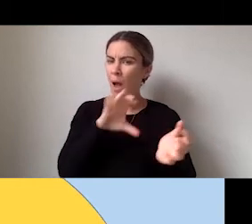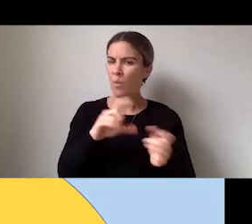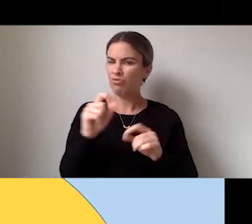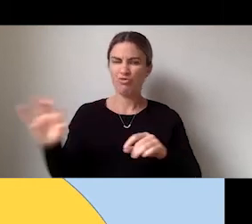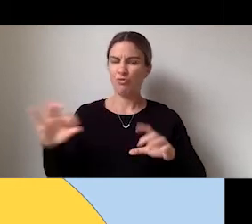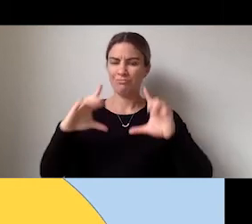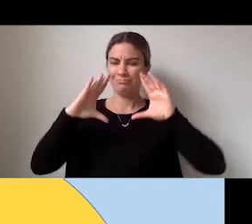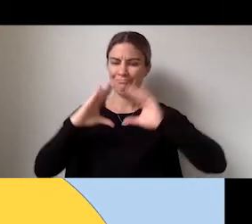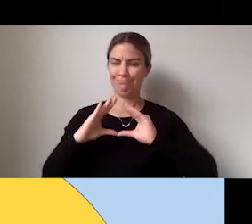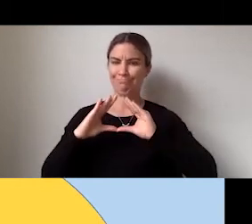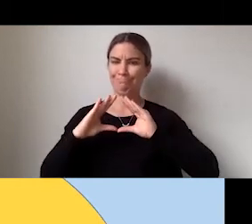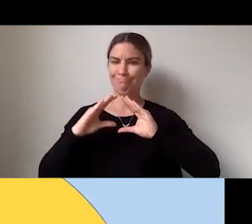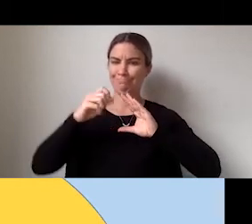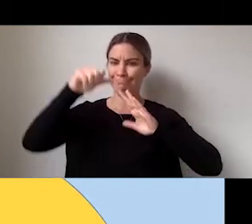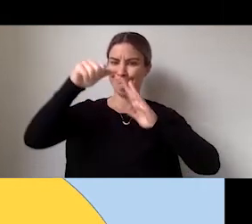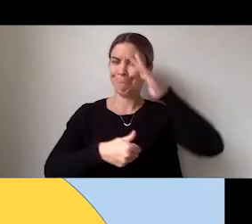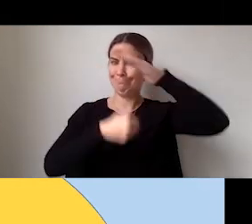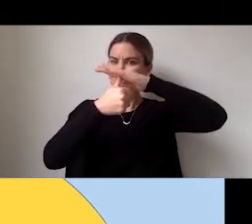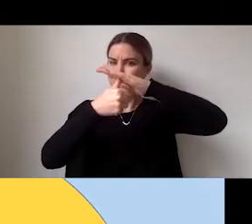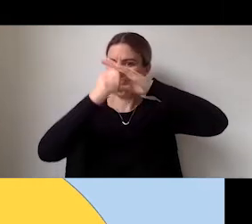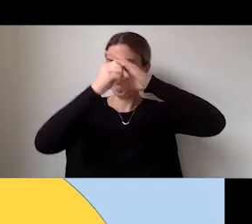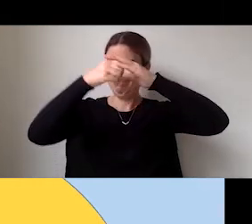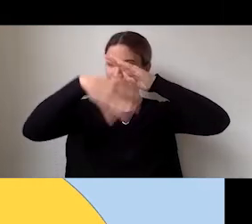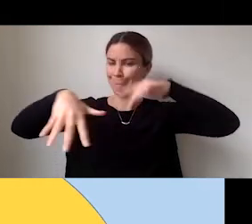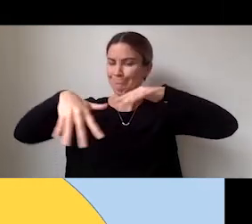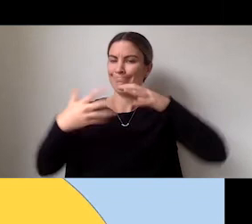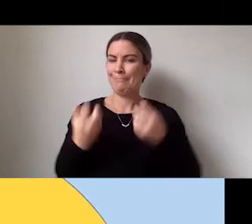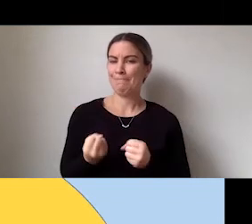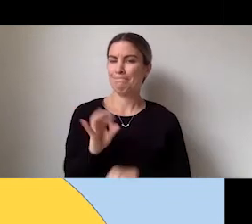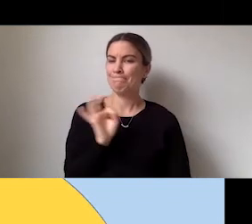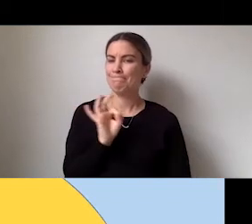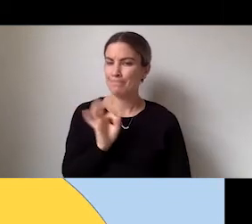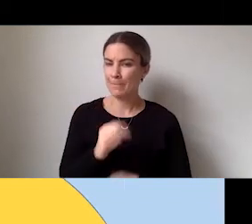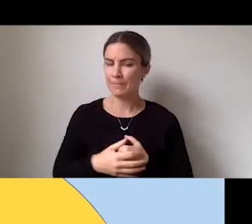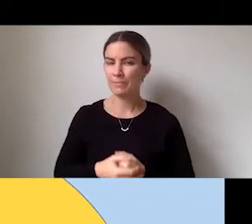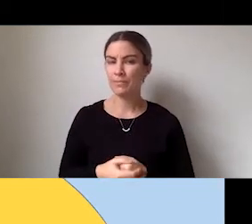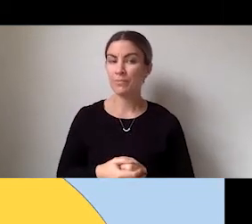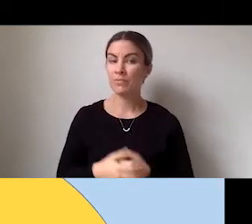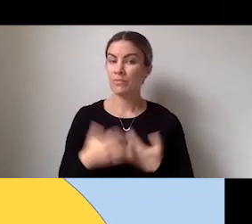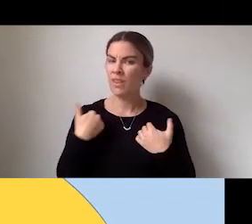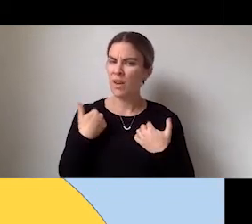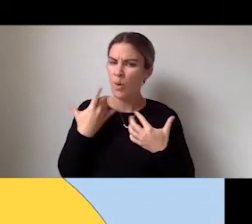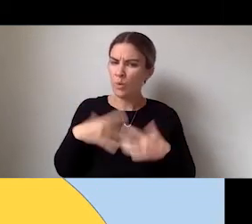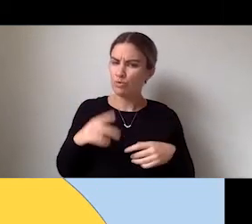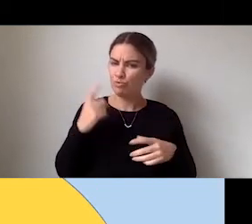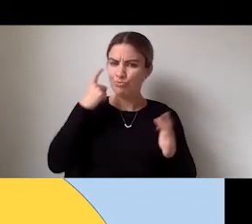So, I guess I wanted to acknowledge that sometimes we don't exist in high remarkal system. hierarchical systems.